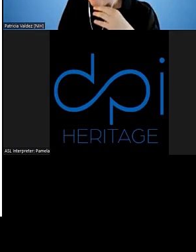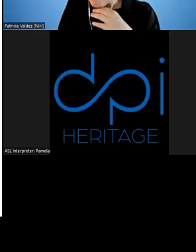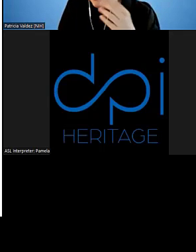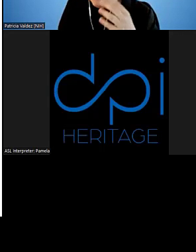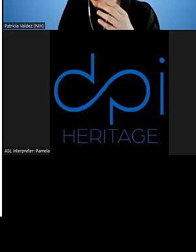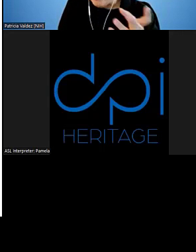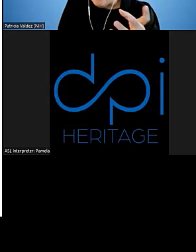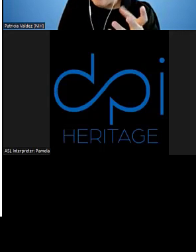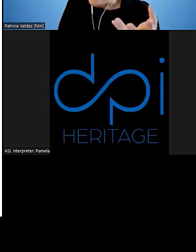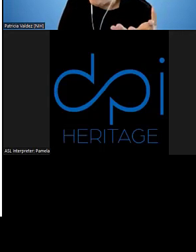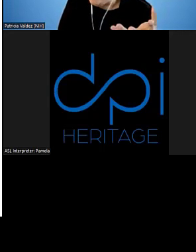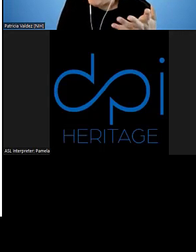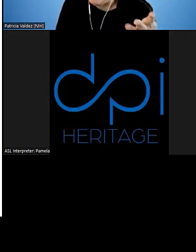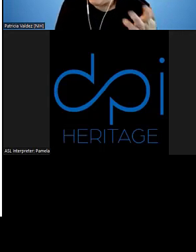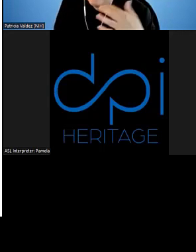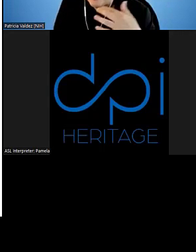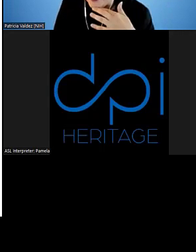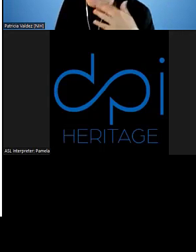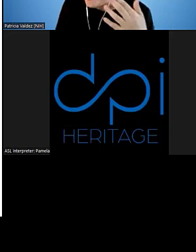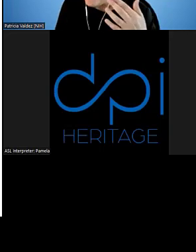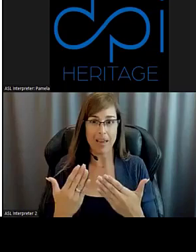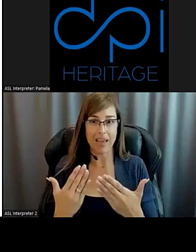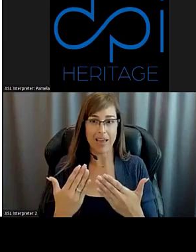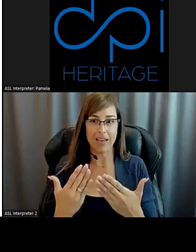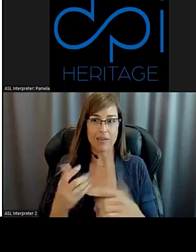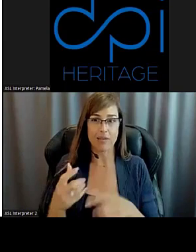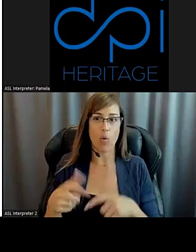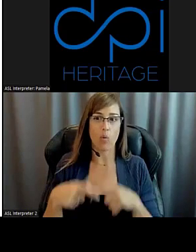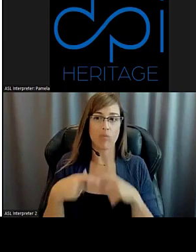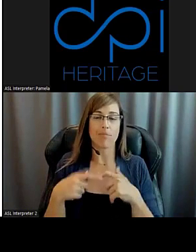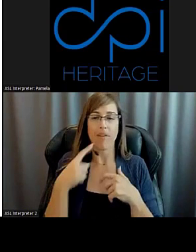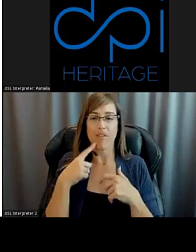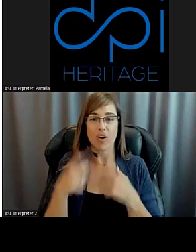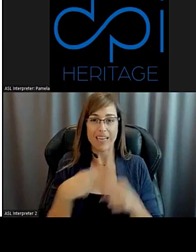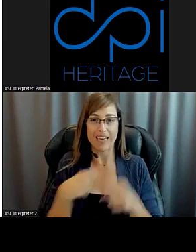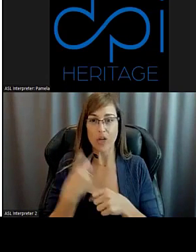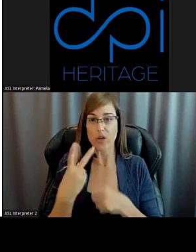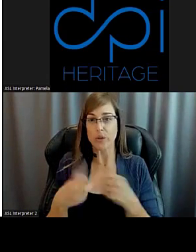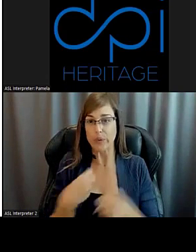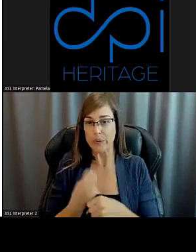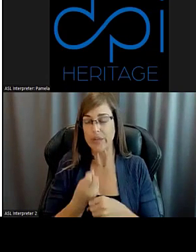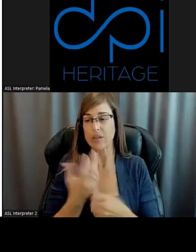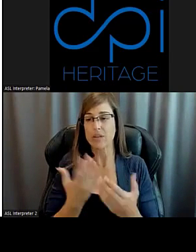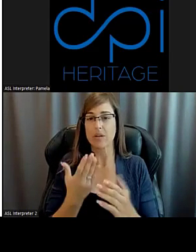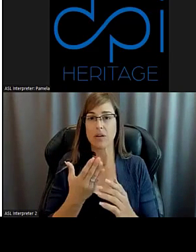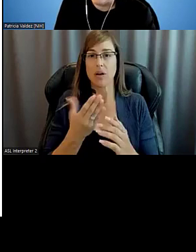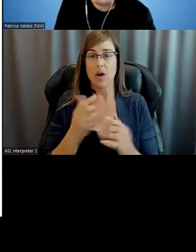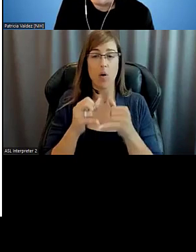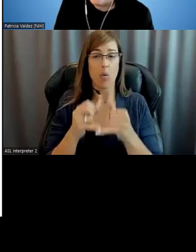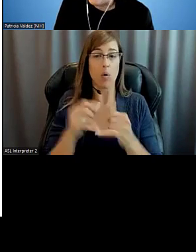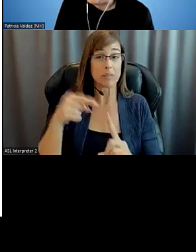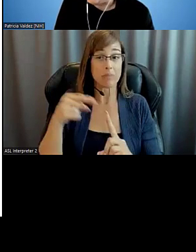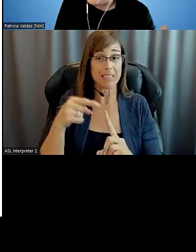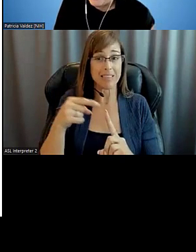maybe we would maybe at least for a year or two, we may incorporate specific award conditions telling which ..